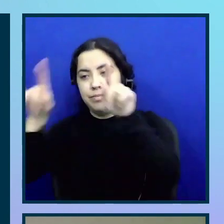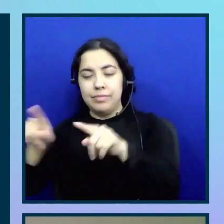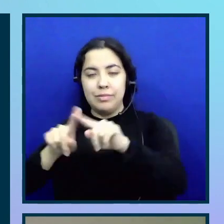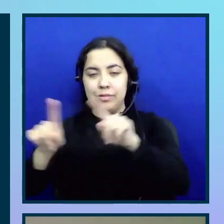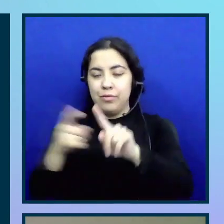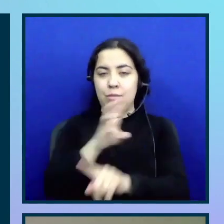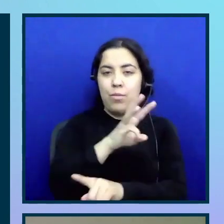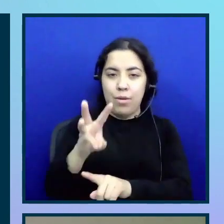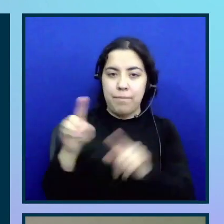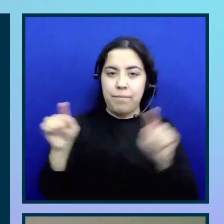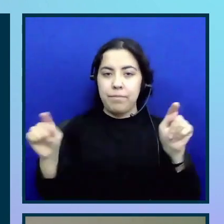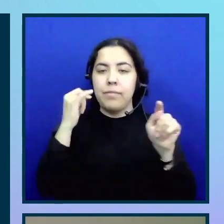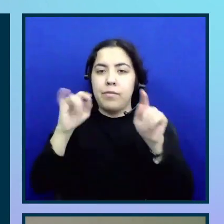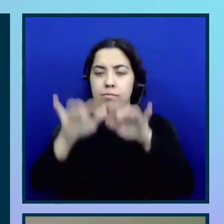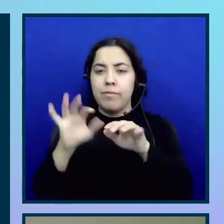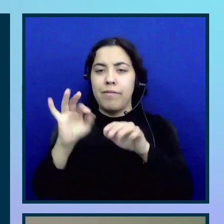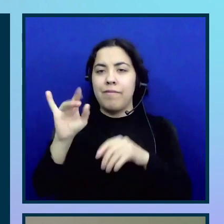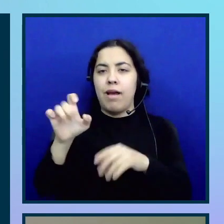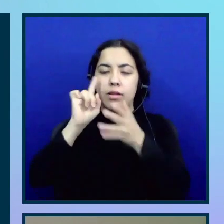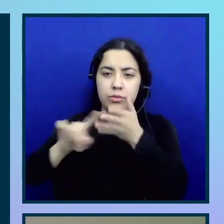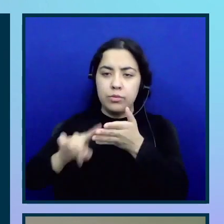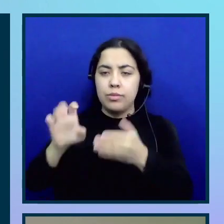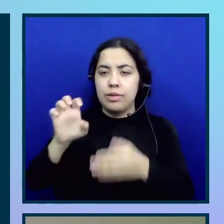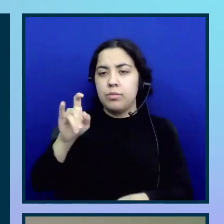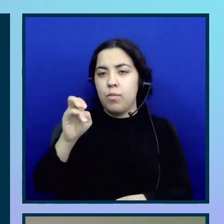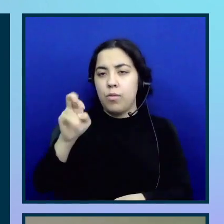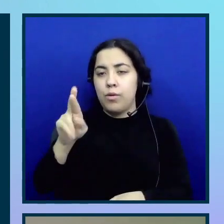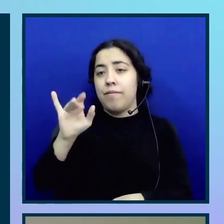and how the semantics work, file explorer on Windows is a list.